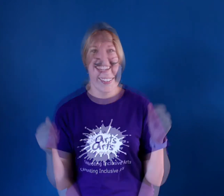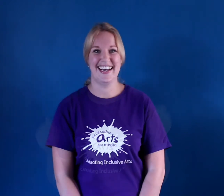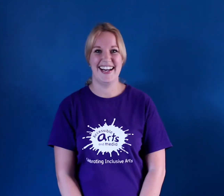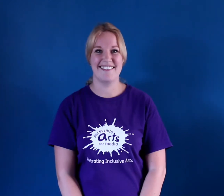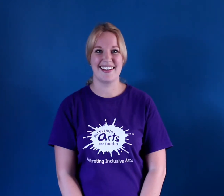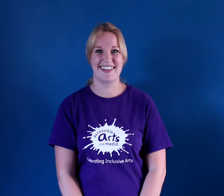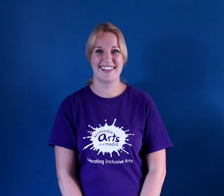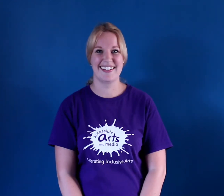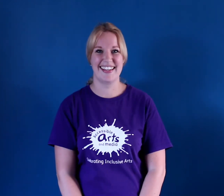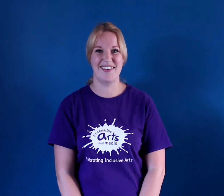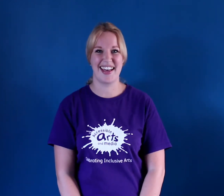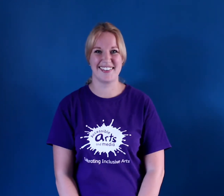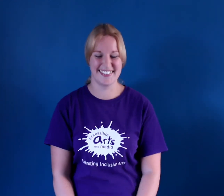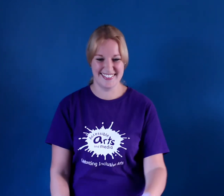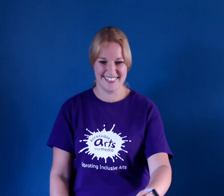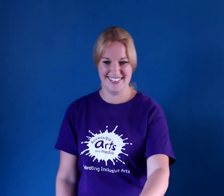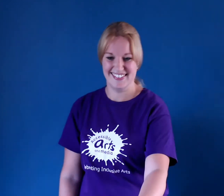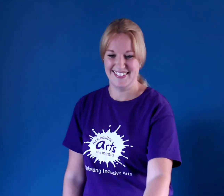Are you ready? Here we go.